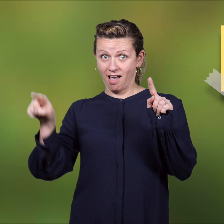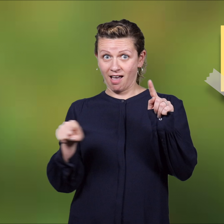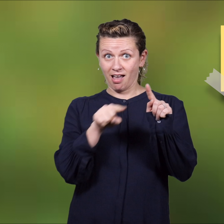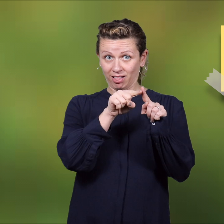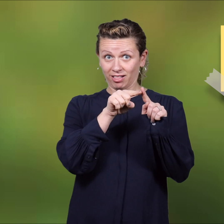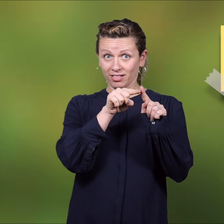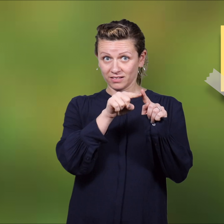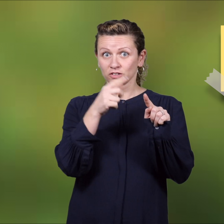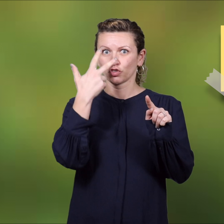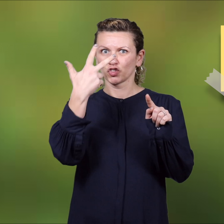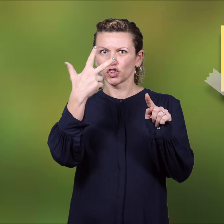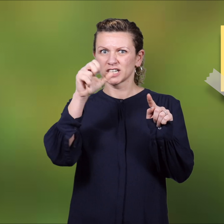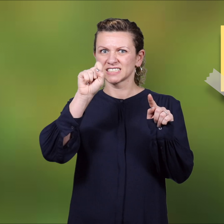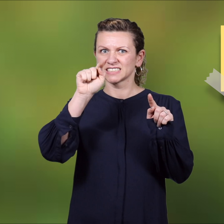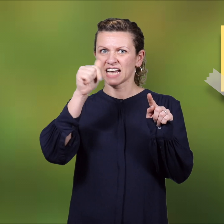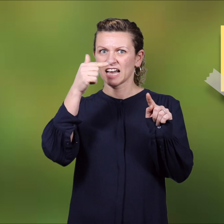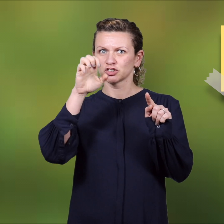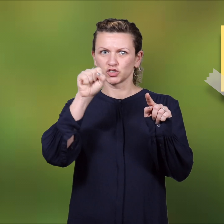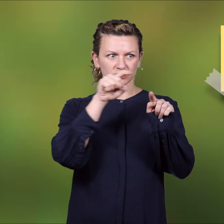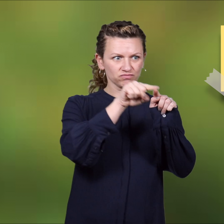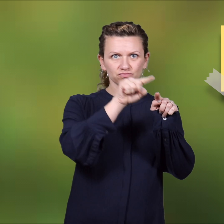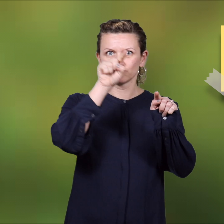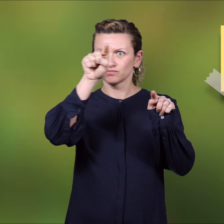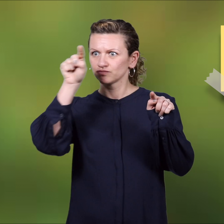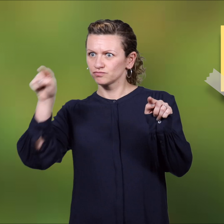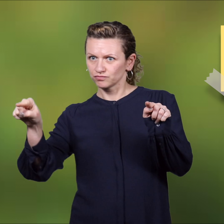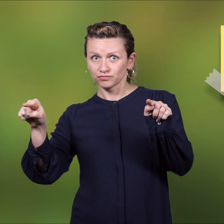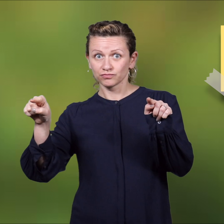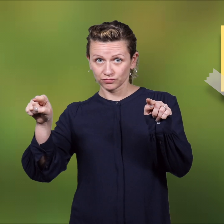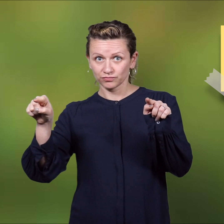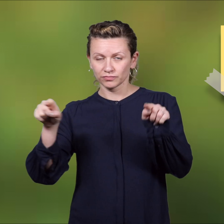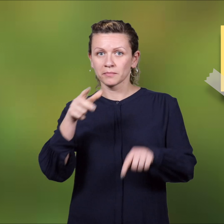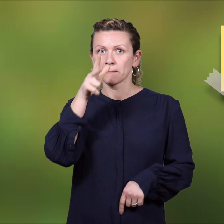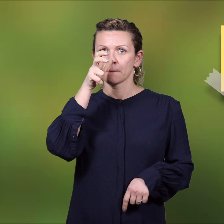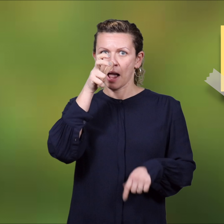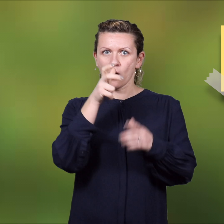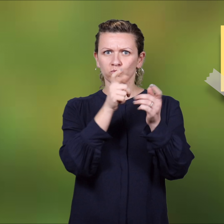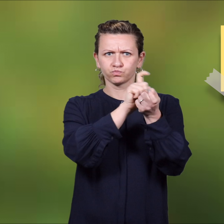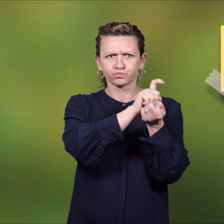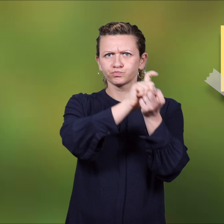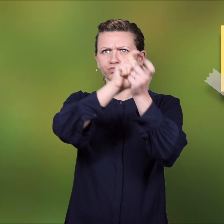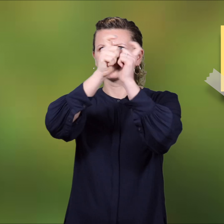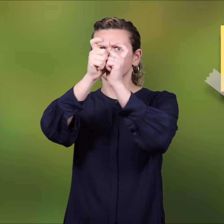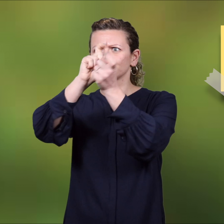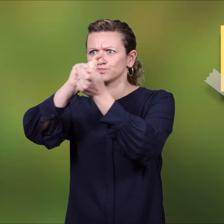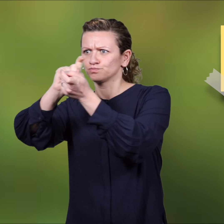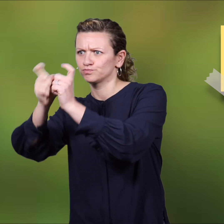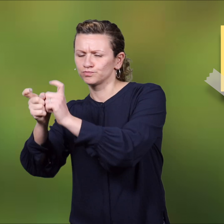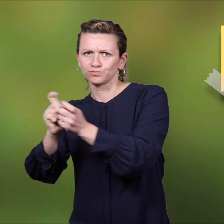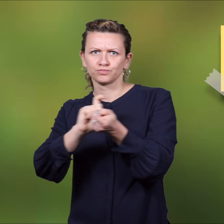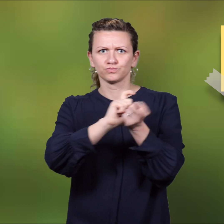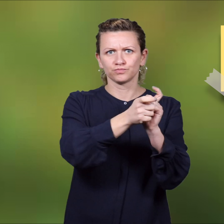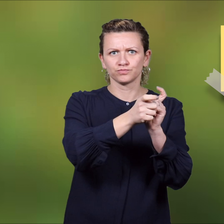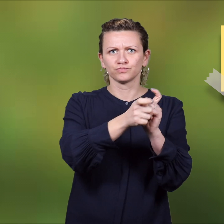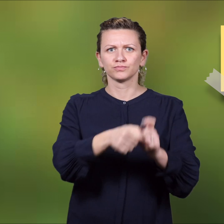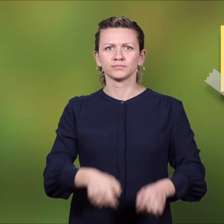A life cycle that has three stages of changes an insect goes through.